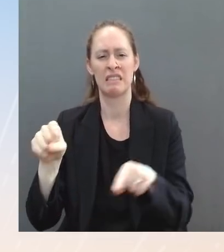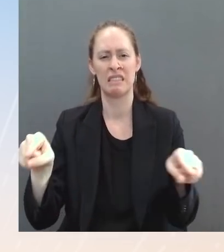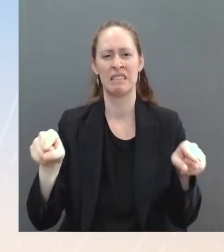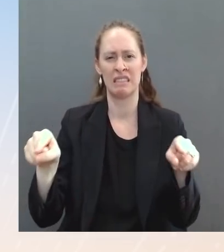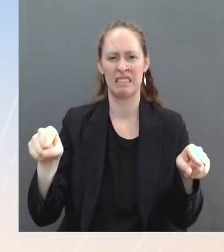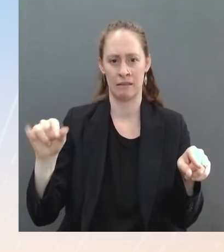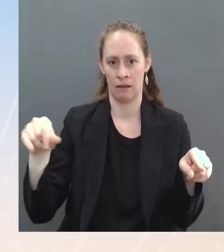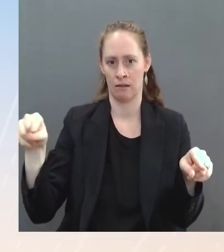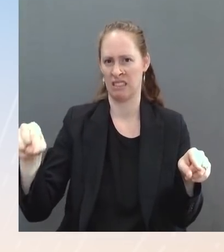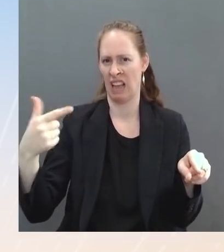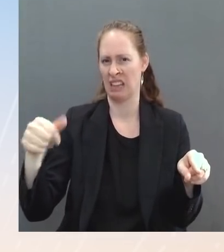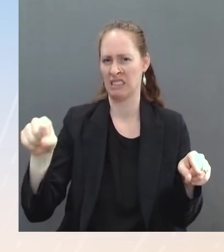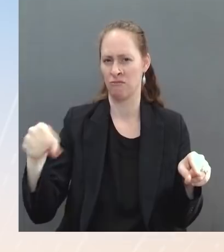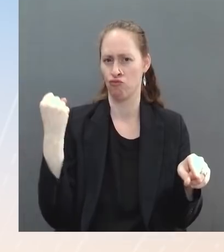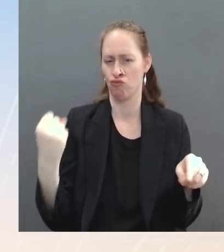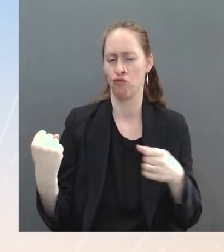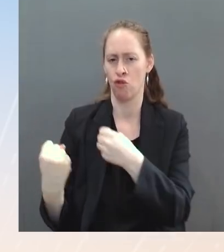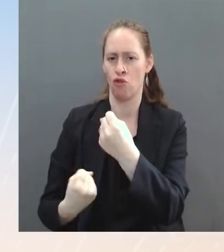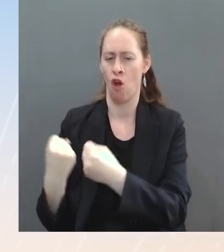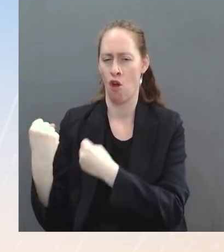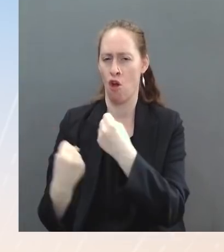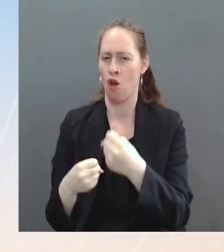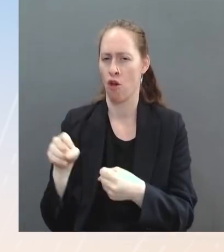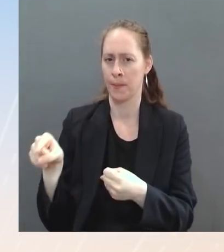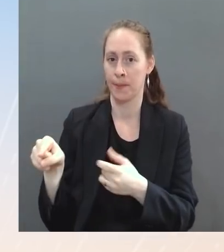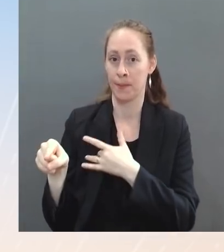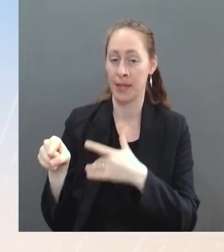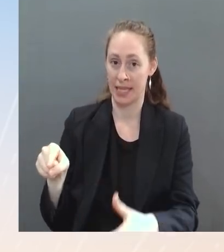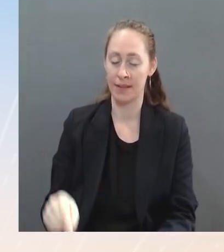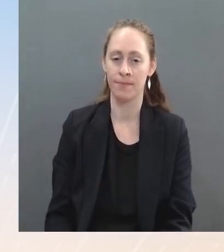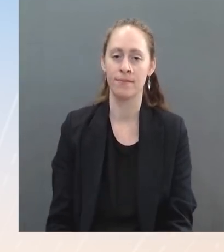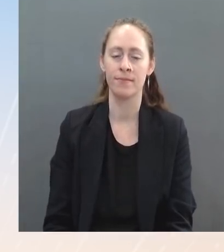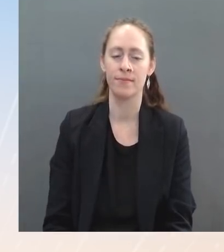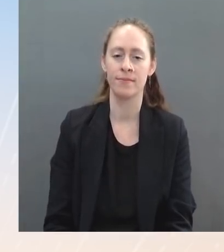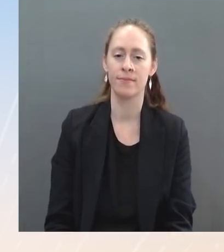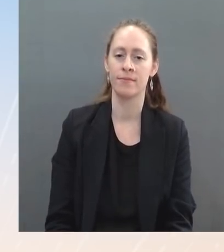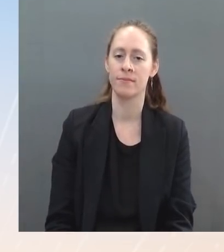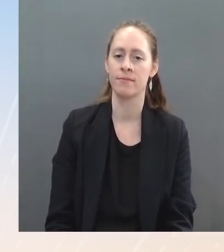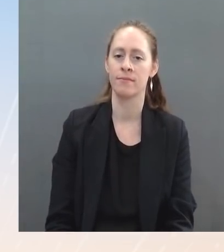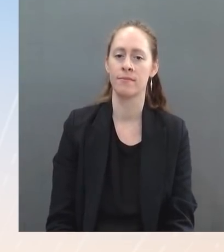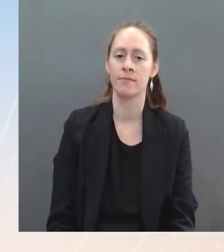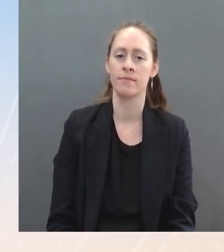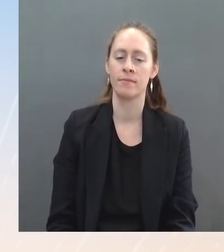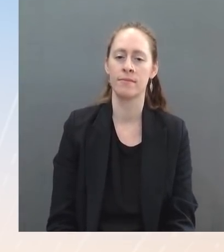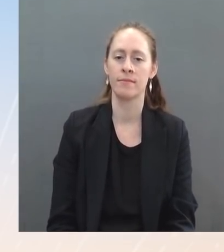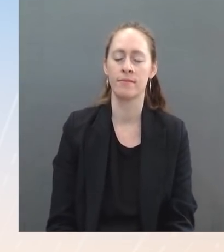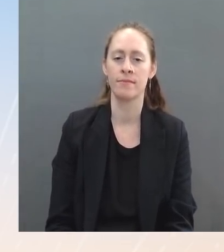spoke to some extent about how there were good actors and bad actors in terms of folks who are ramping up production